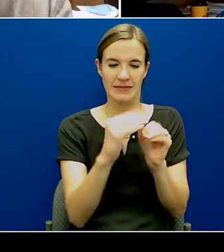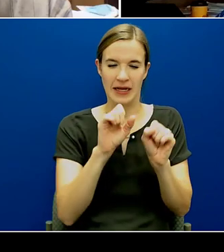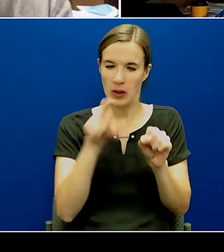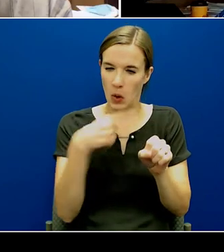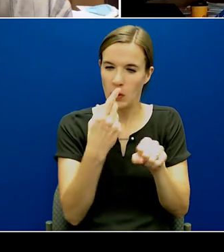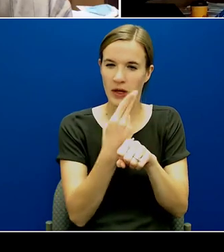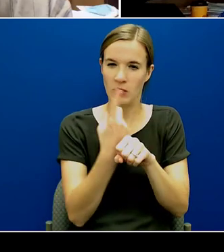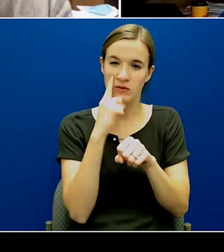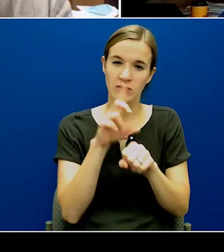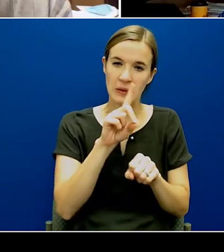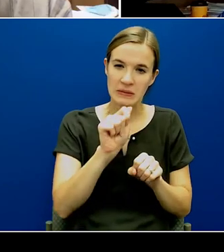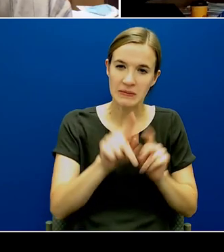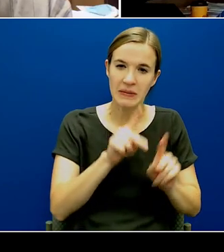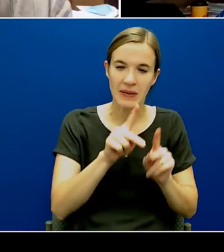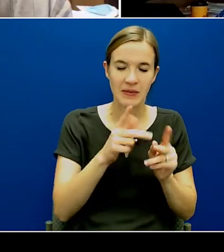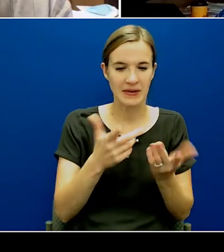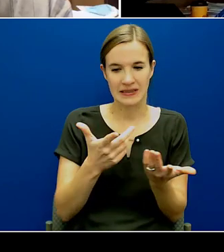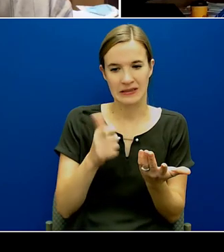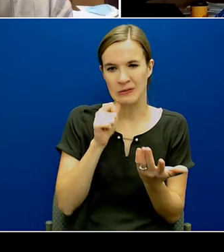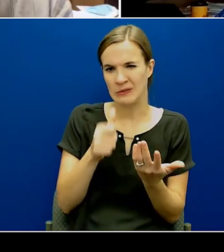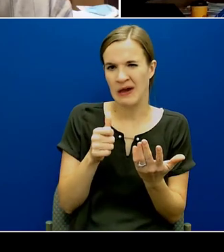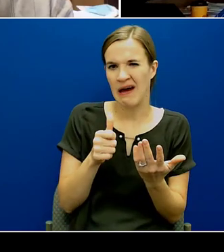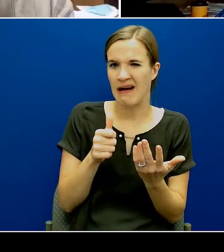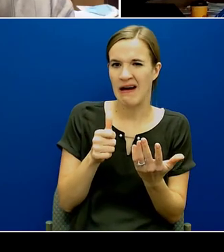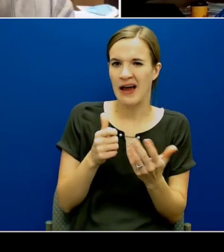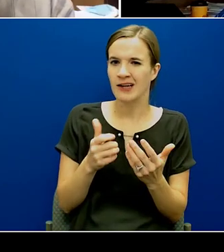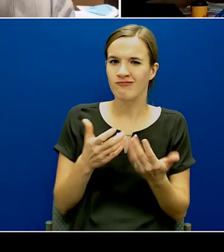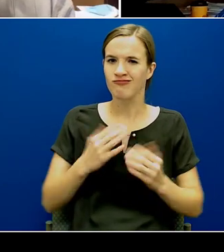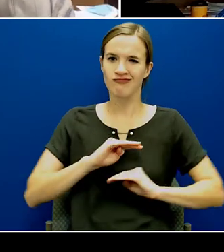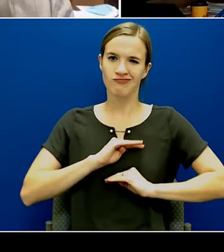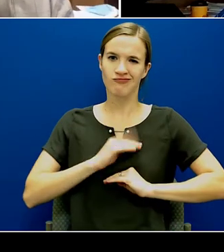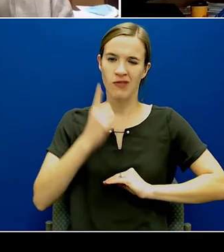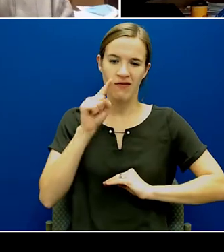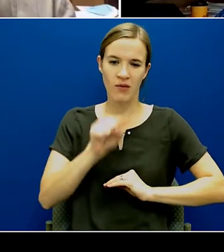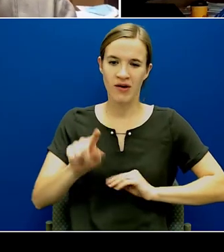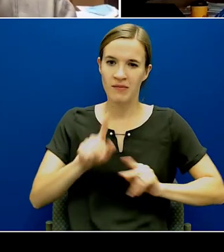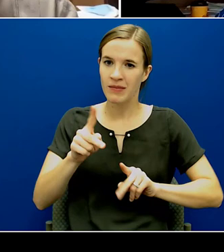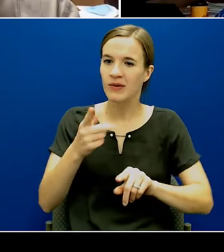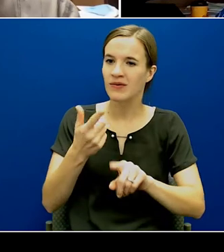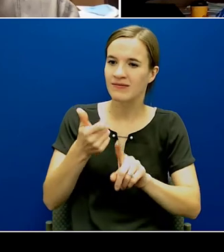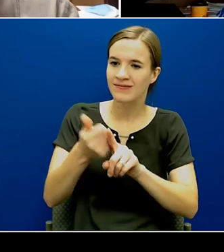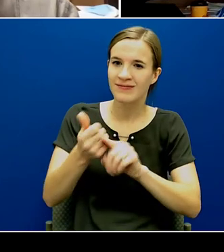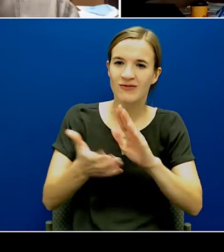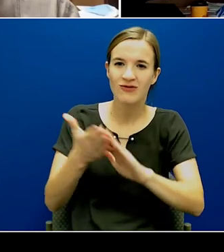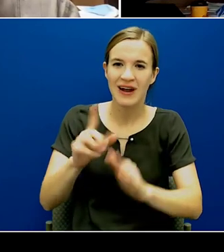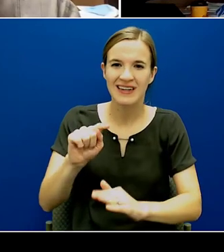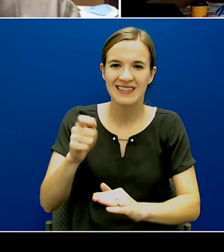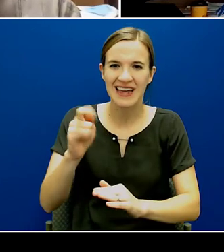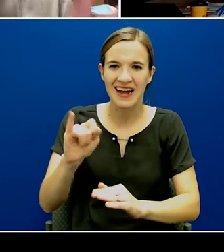get those accessible rides. Mark: So you're operating really kind of,